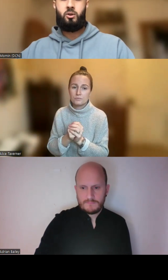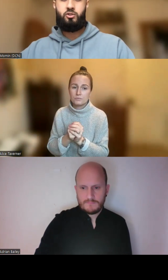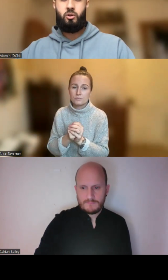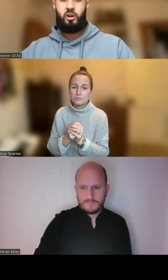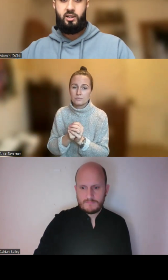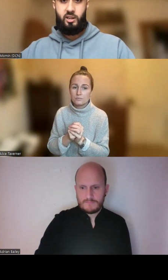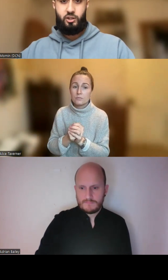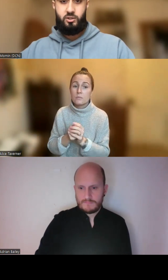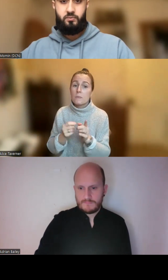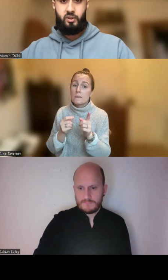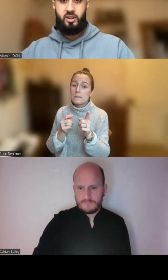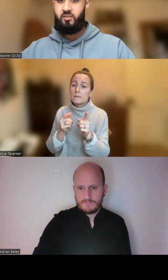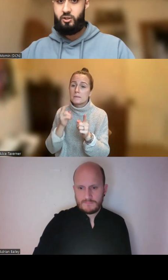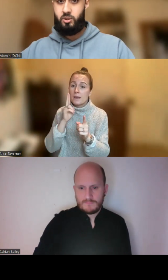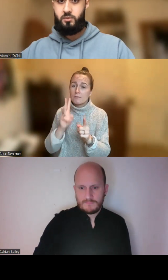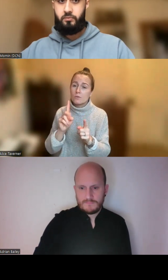and cultural organizations and individuals.